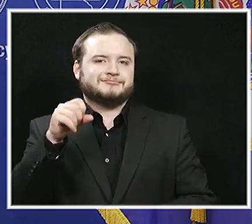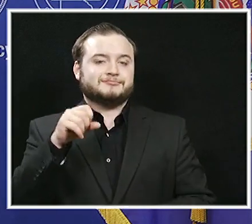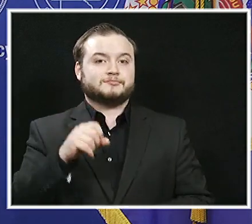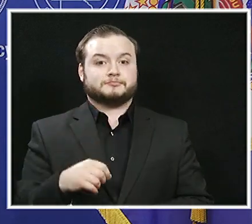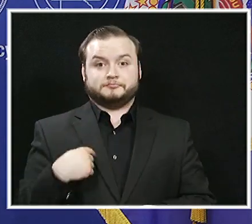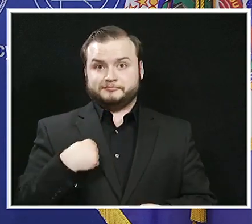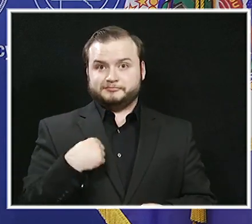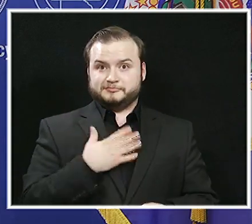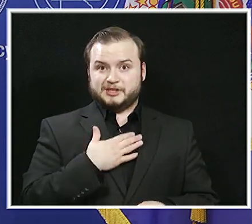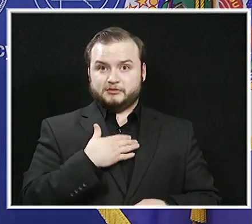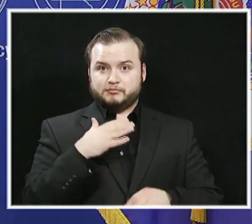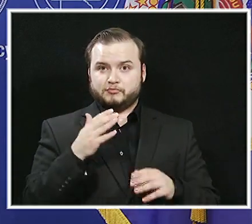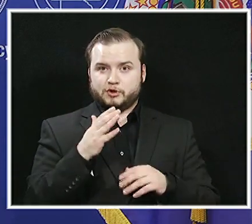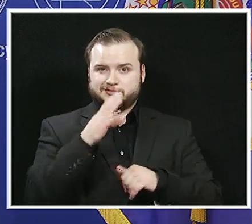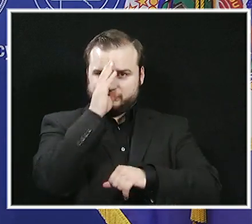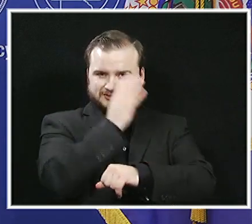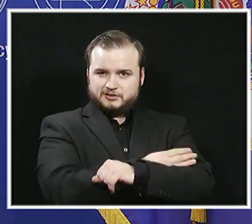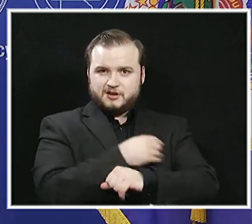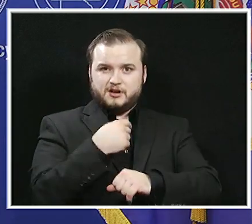disproportionately on the backs of small businesses in our state. It is small